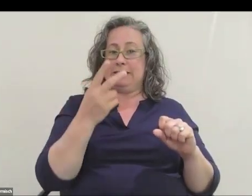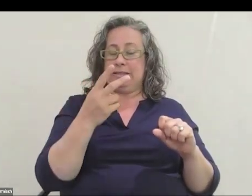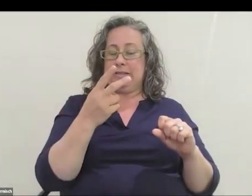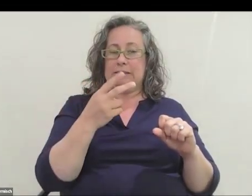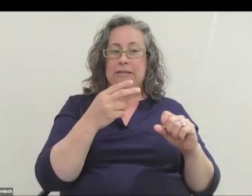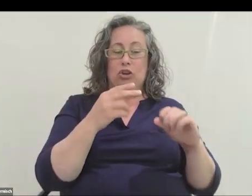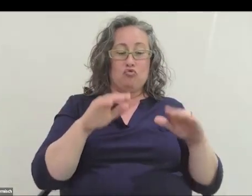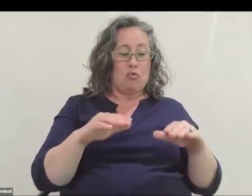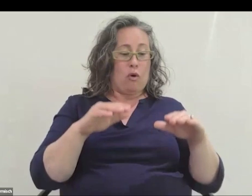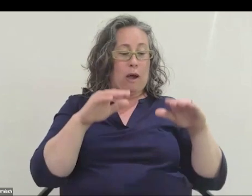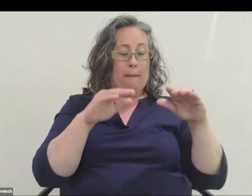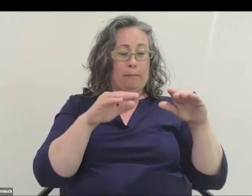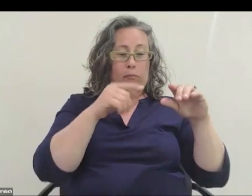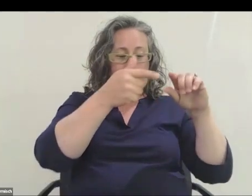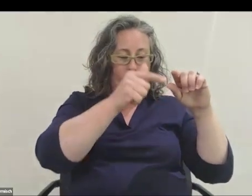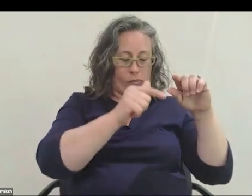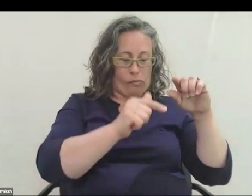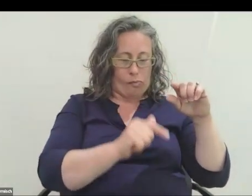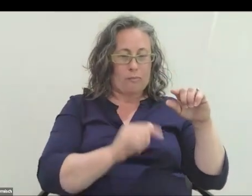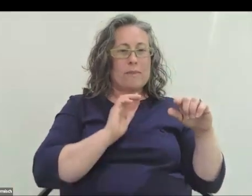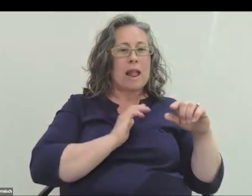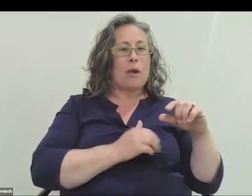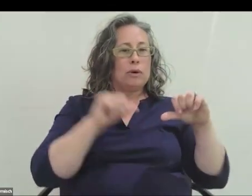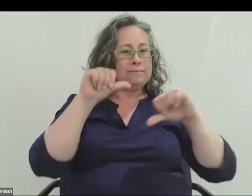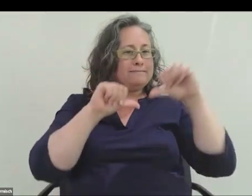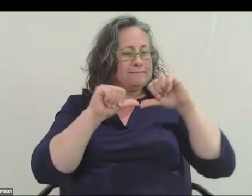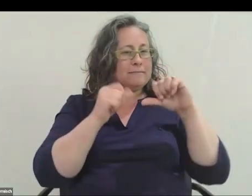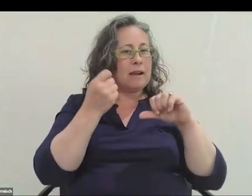where you can see as we grow up, our scientific understanding